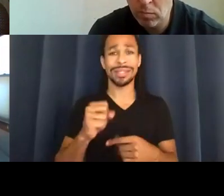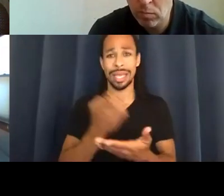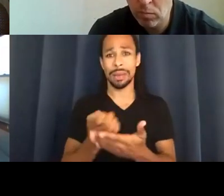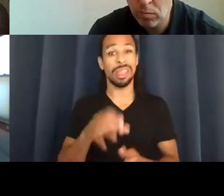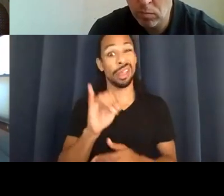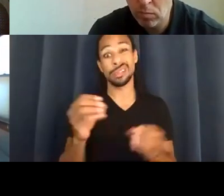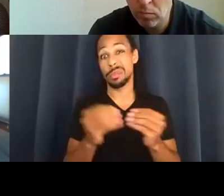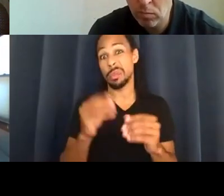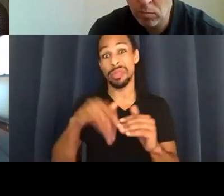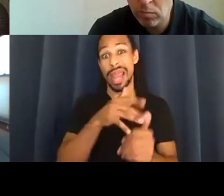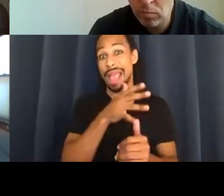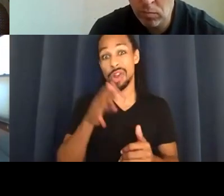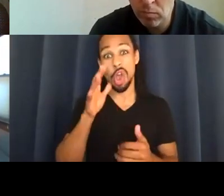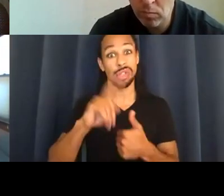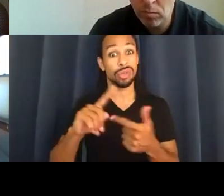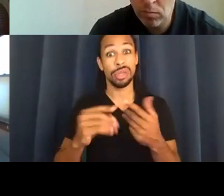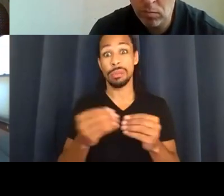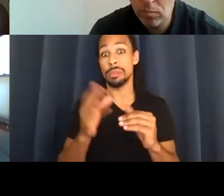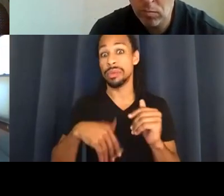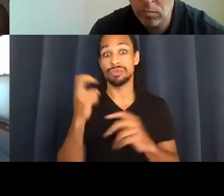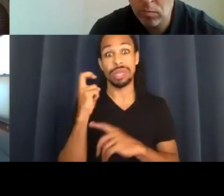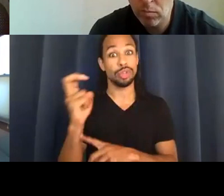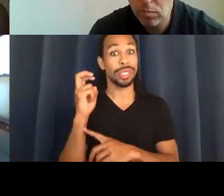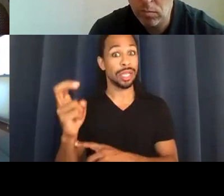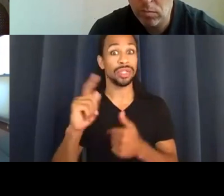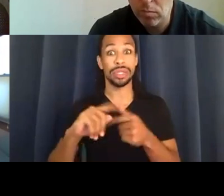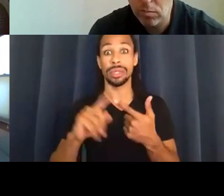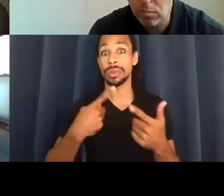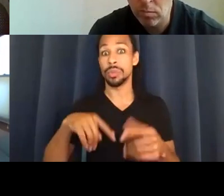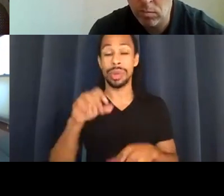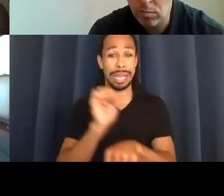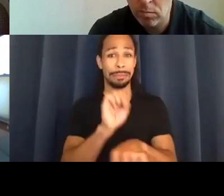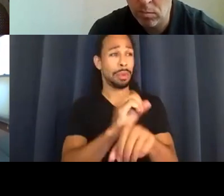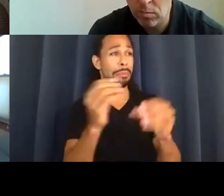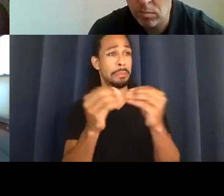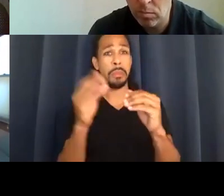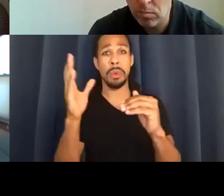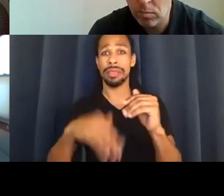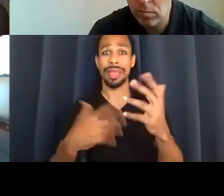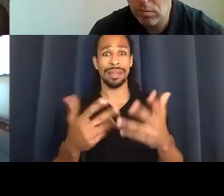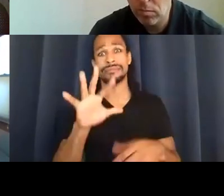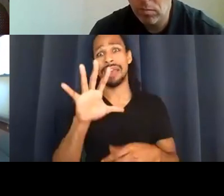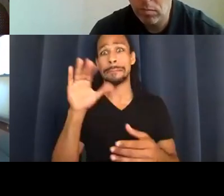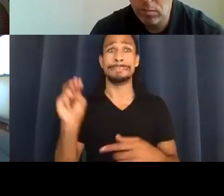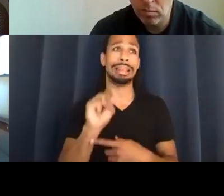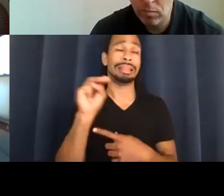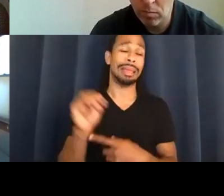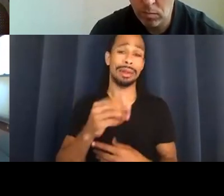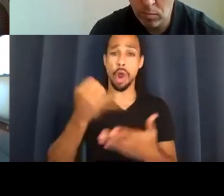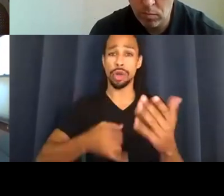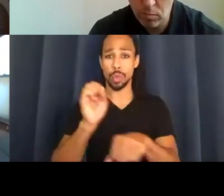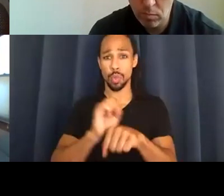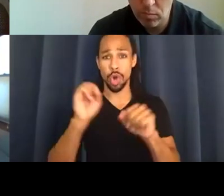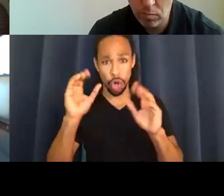It is more than transportation. We employ nearly five million arts workers. We export